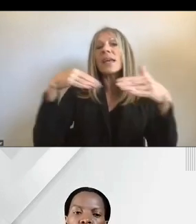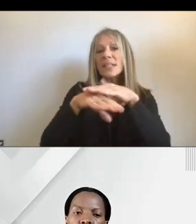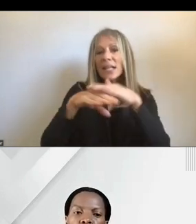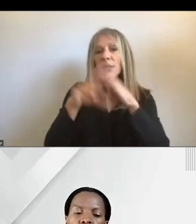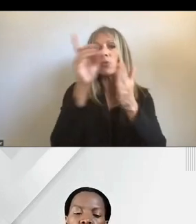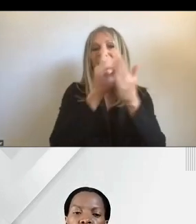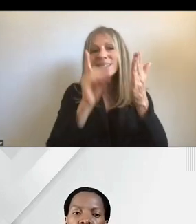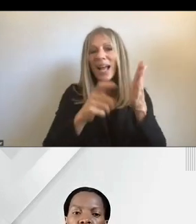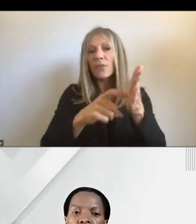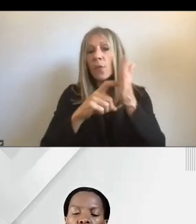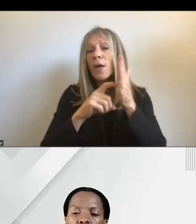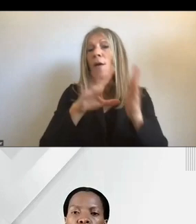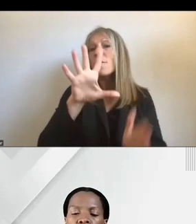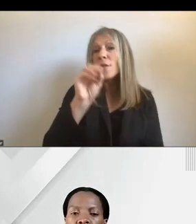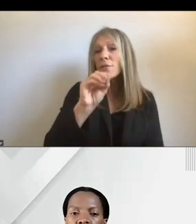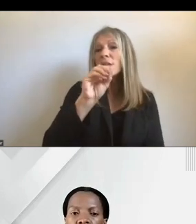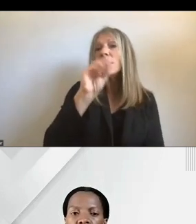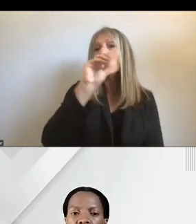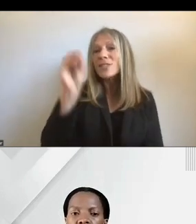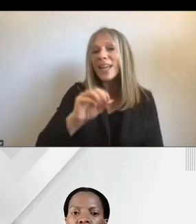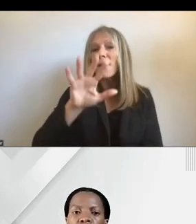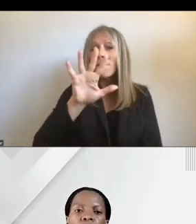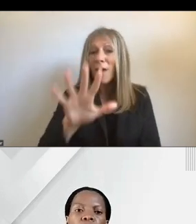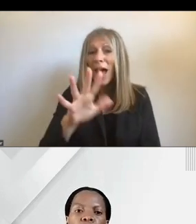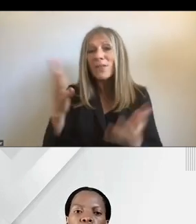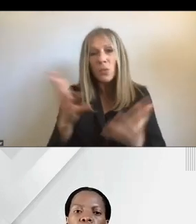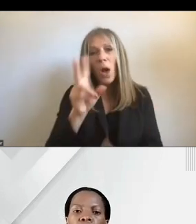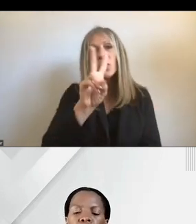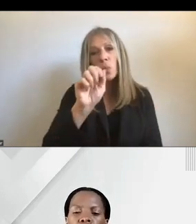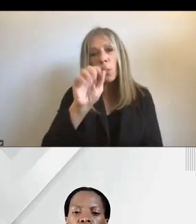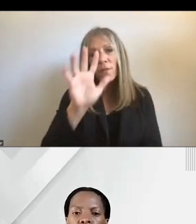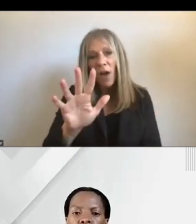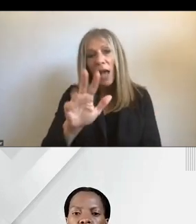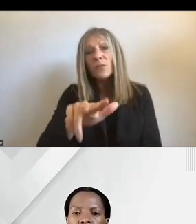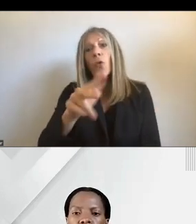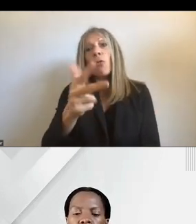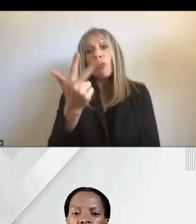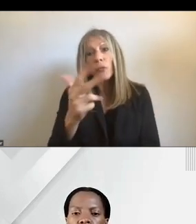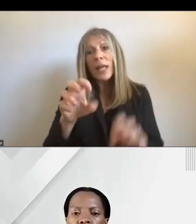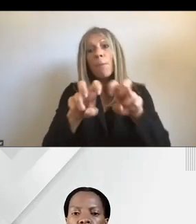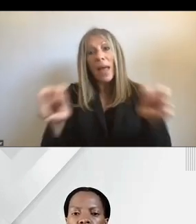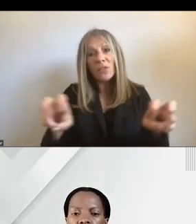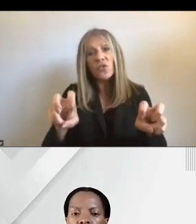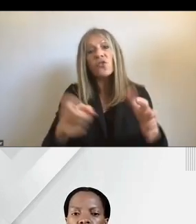Fifty percent of five is 2.5, therefore, three benches are required to comply.